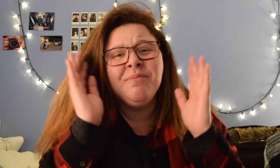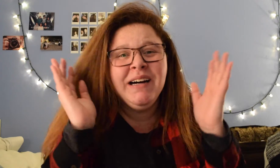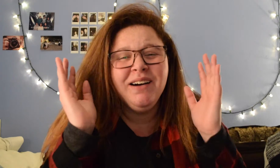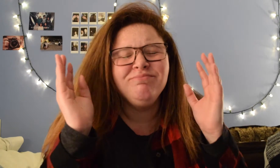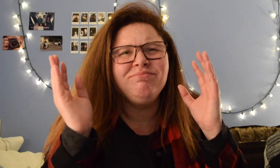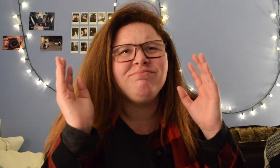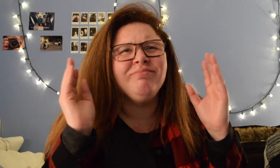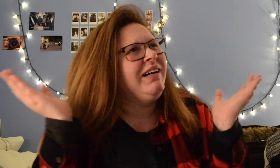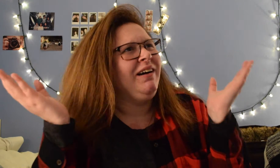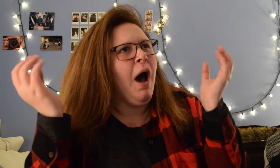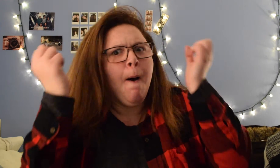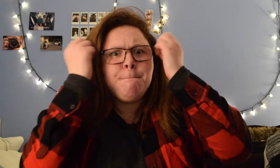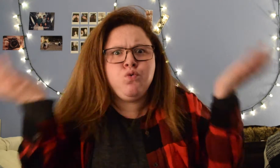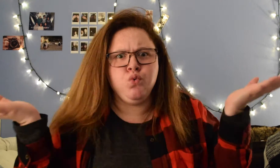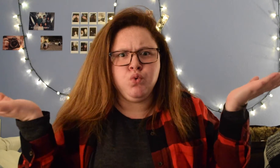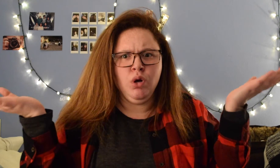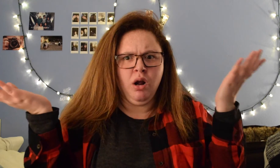I mean mind blowing